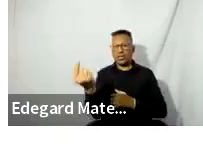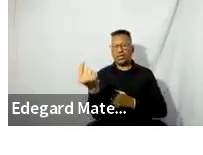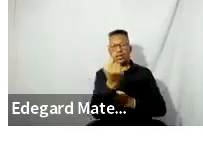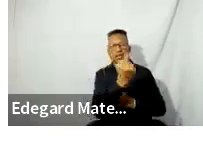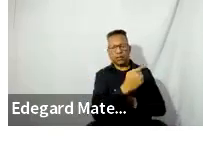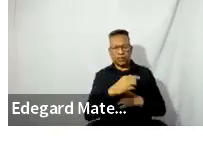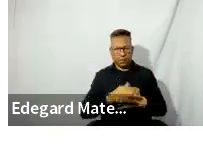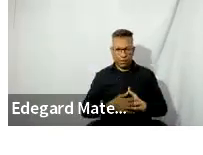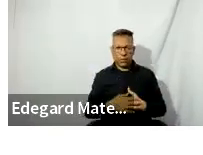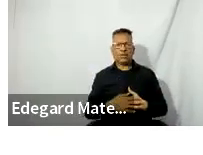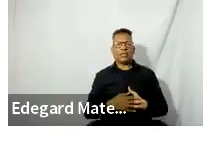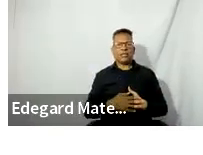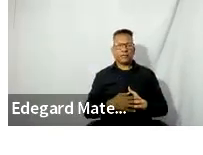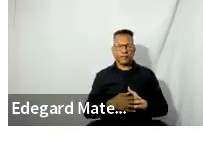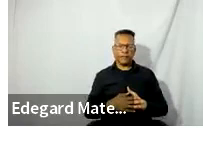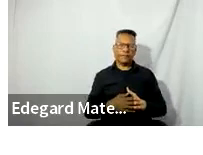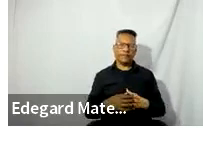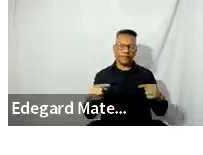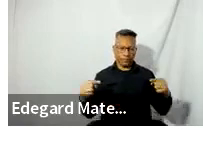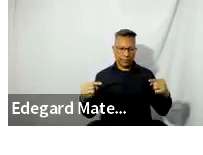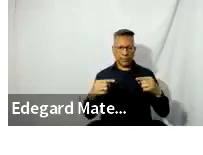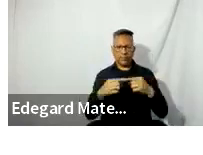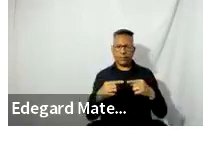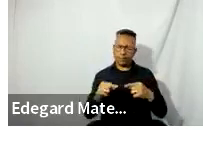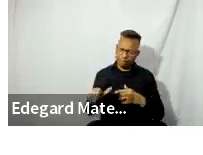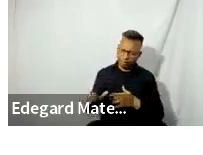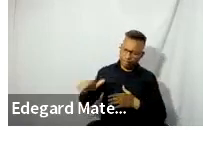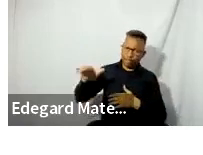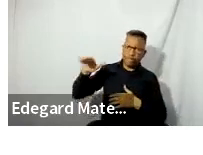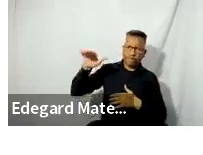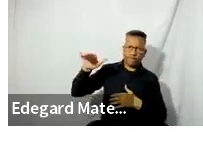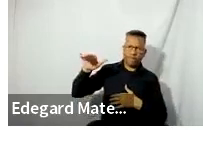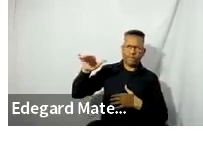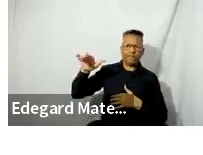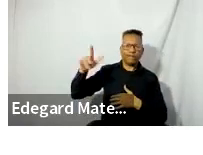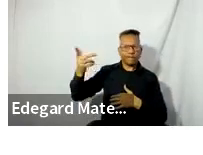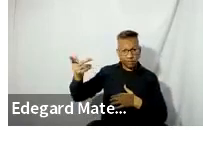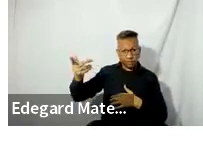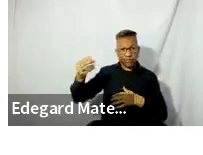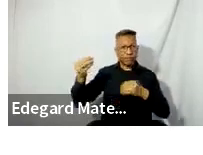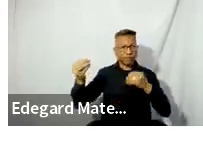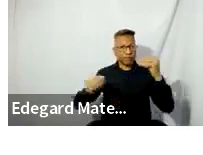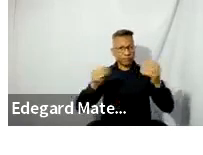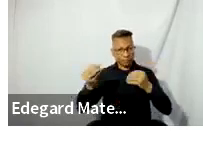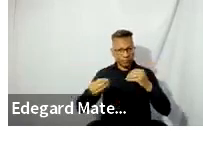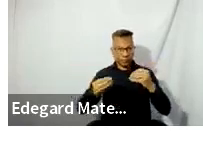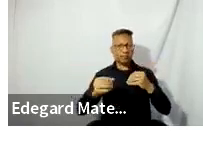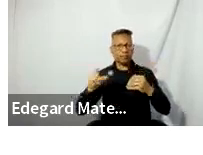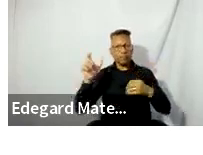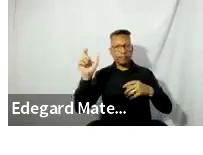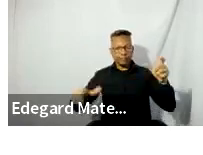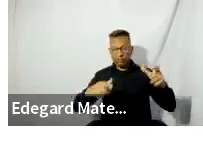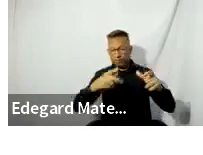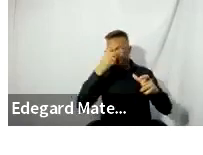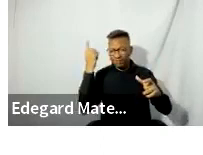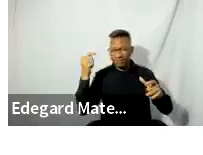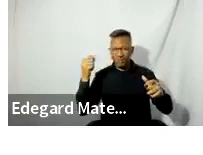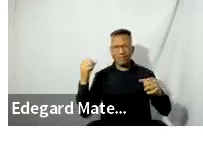Through Childhood Through Childhood. How How do being How do beings whose How do beings whose powers are natural